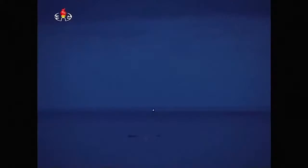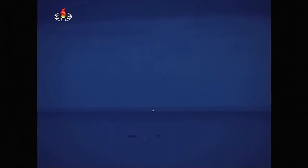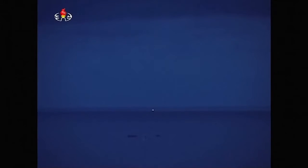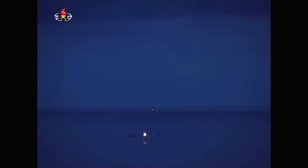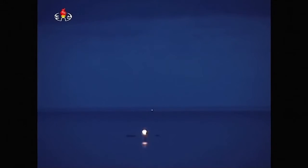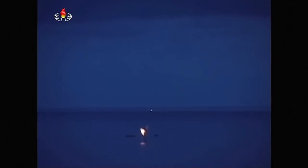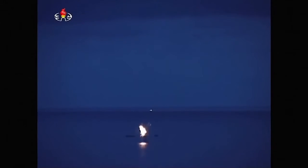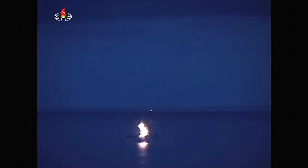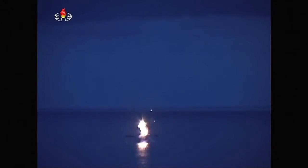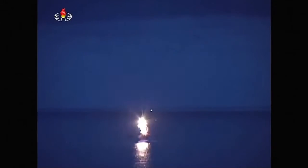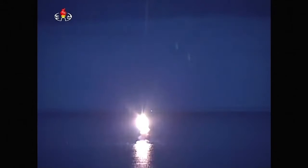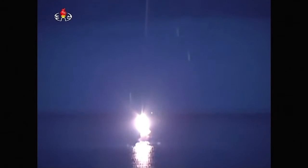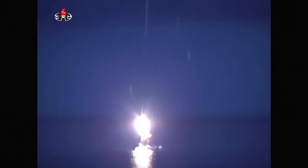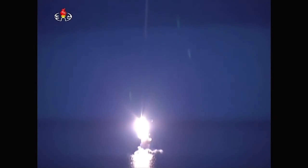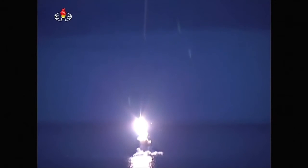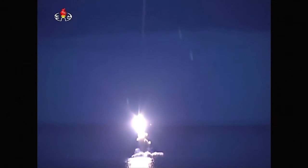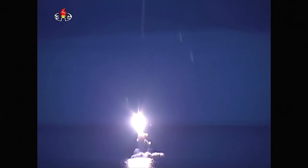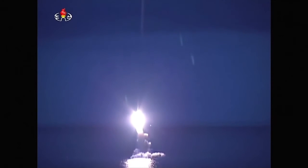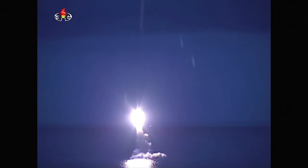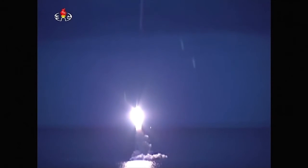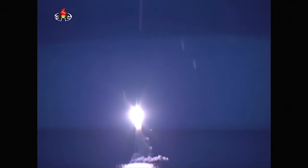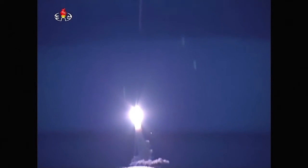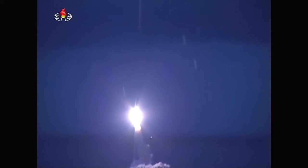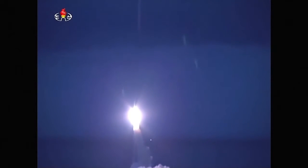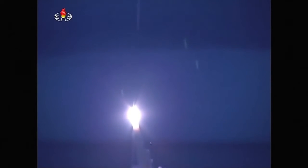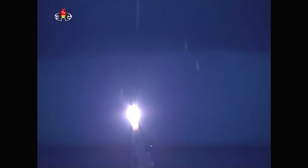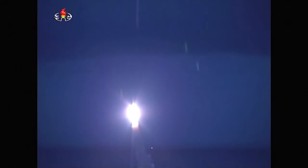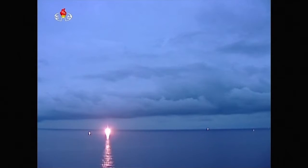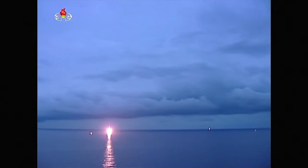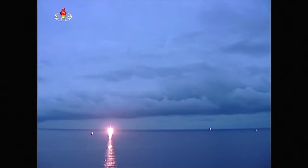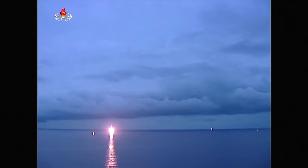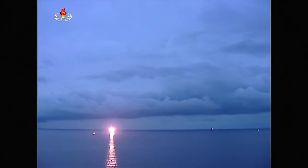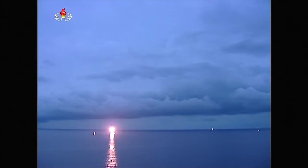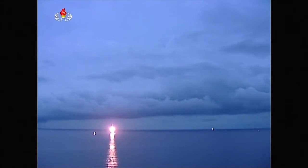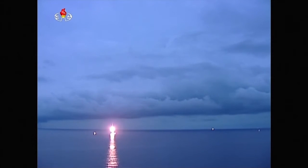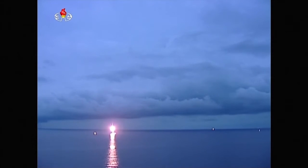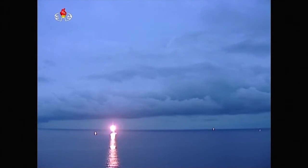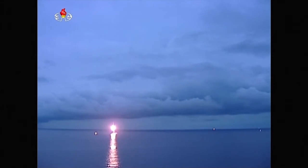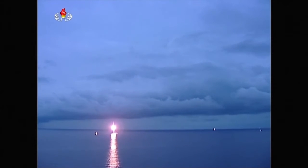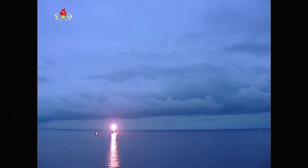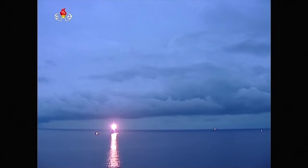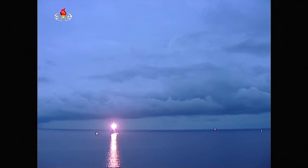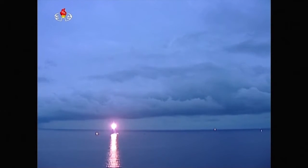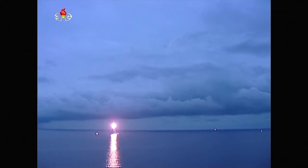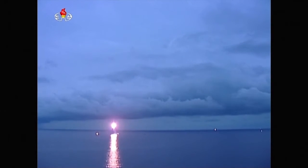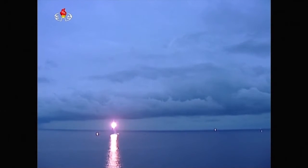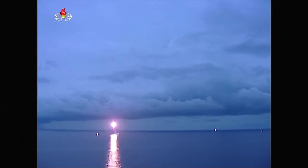USA and South Korea.